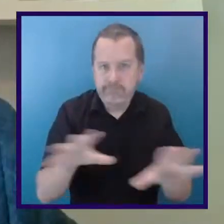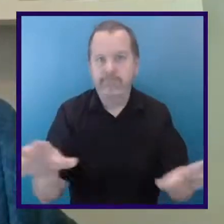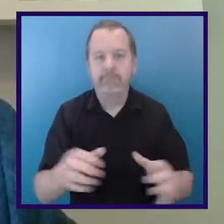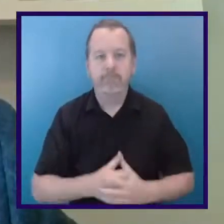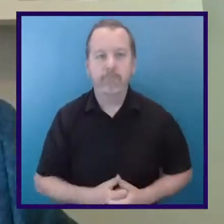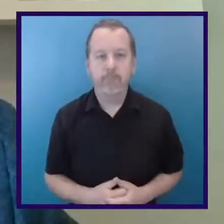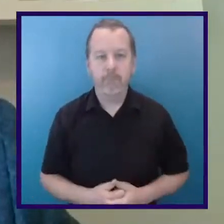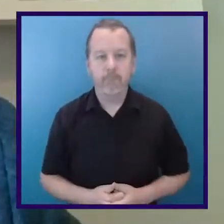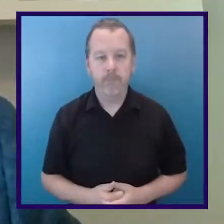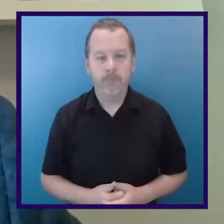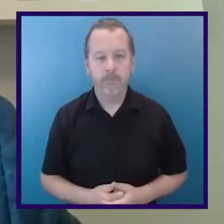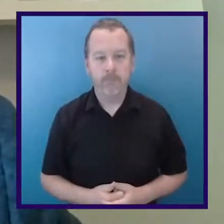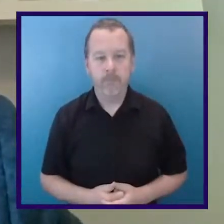move towards closing today?